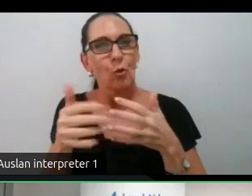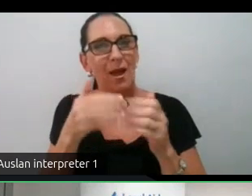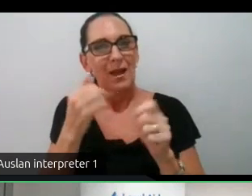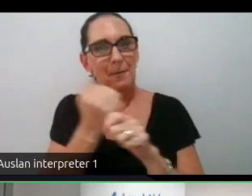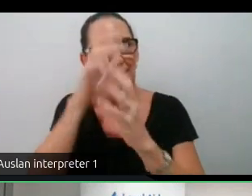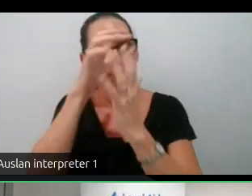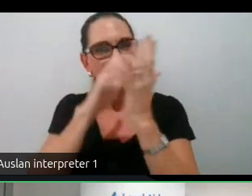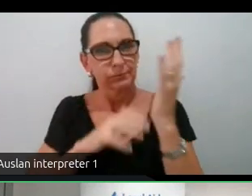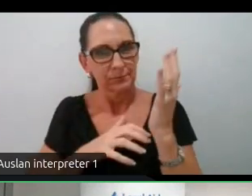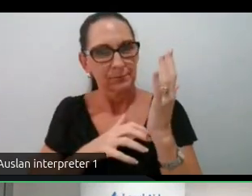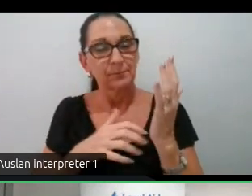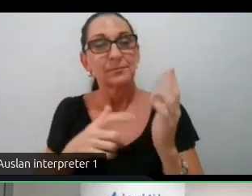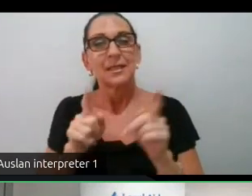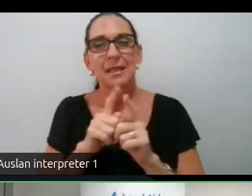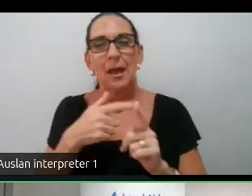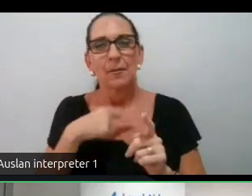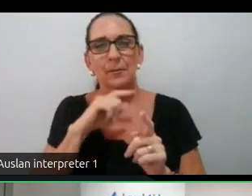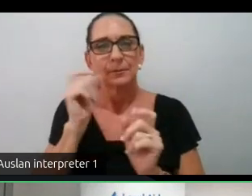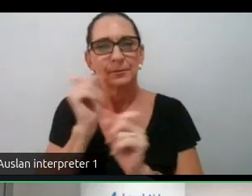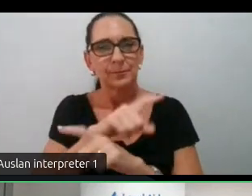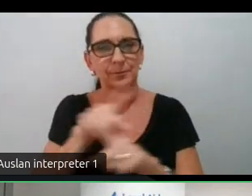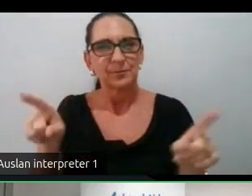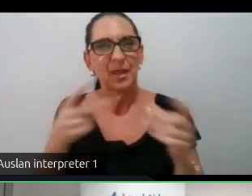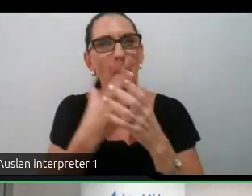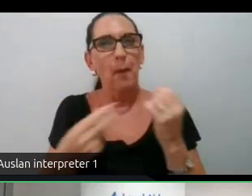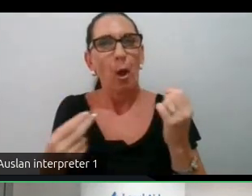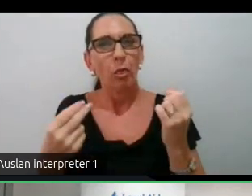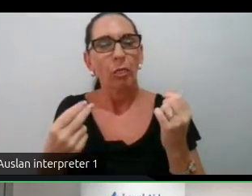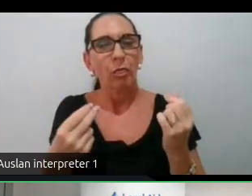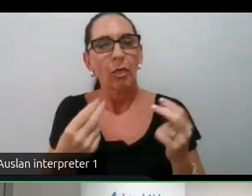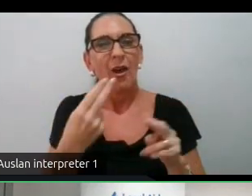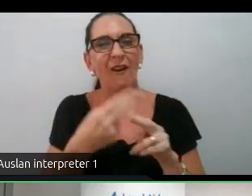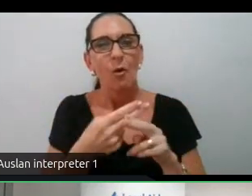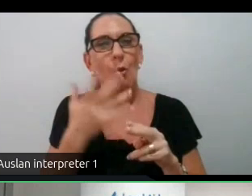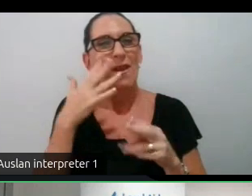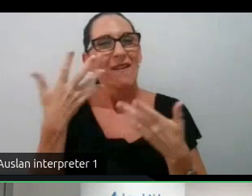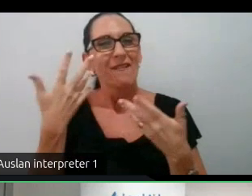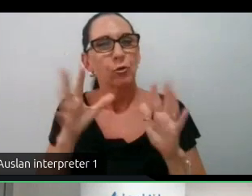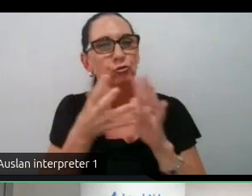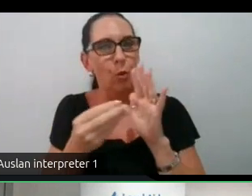together for you guys. We'll also send a copy of both handouts out with the recording link after